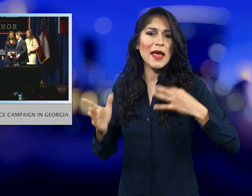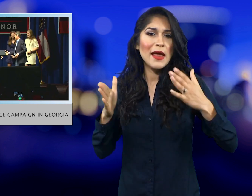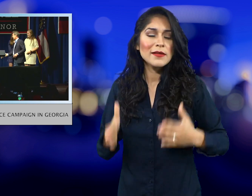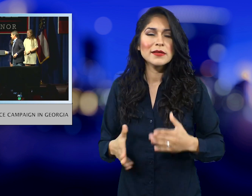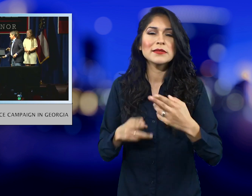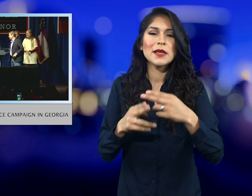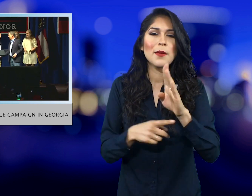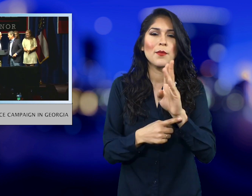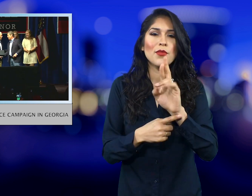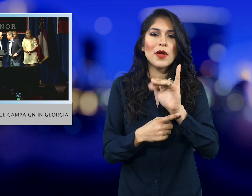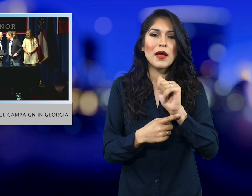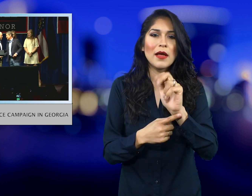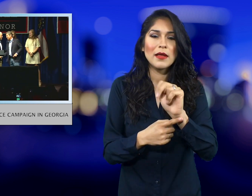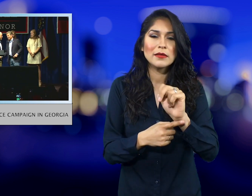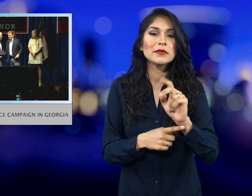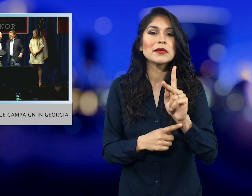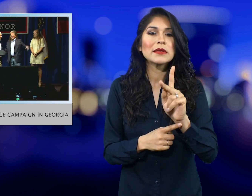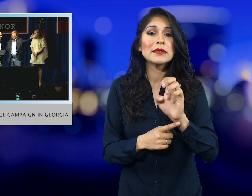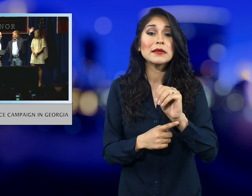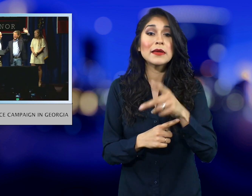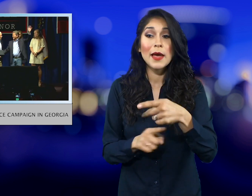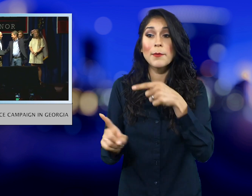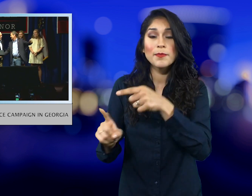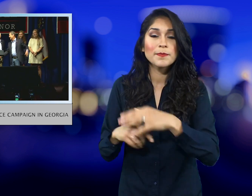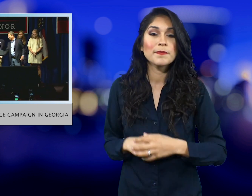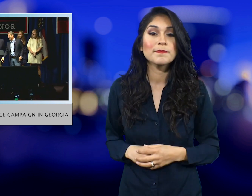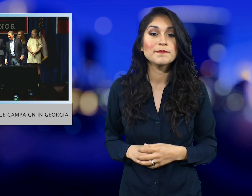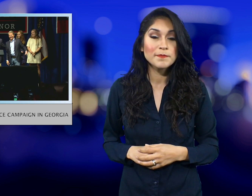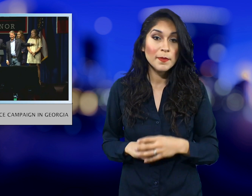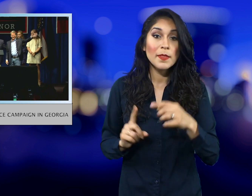on his campaign for Republican candidate Brian Kemp.